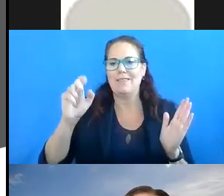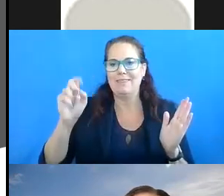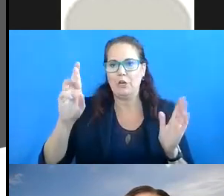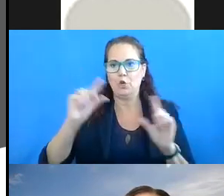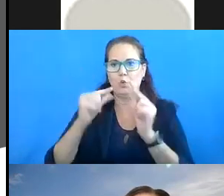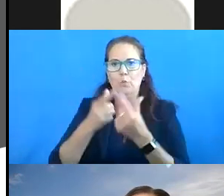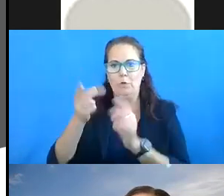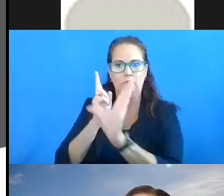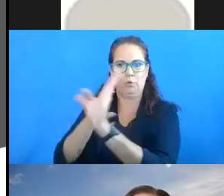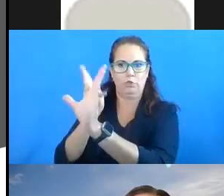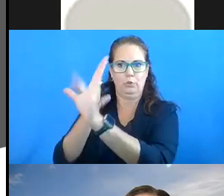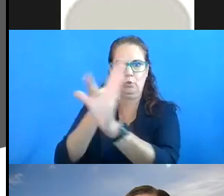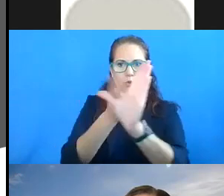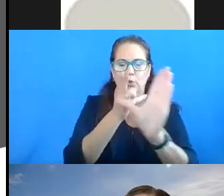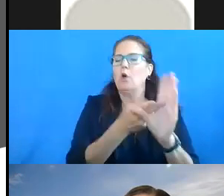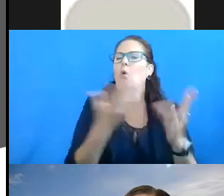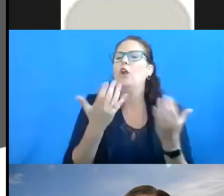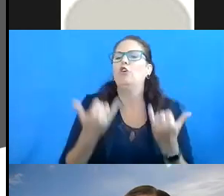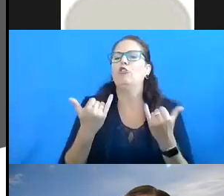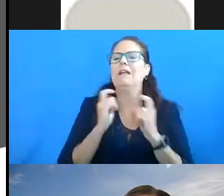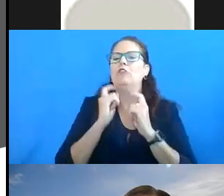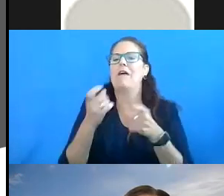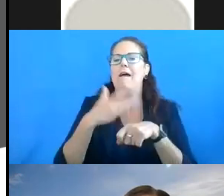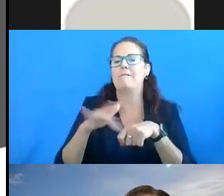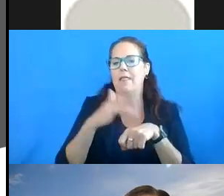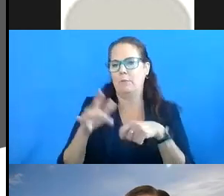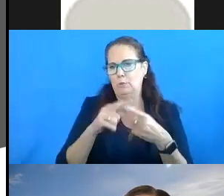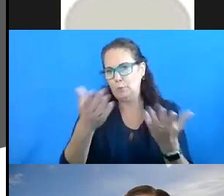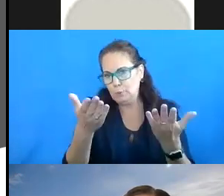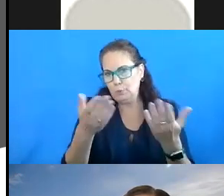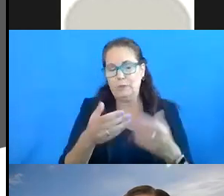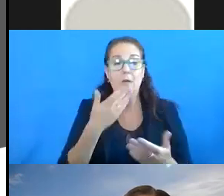the current grants available to you, and it is, really, really good to get on those funding lists.